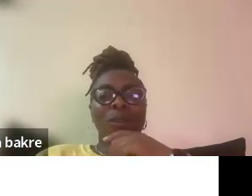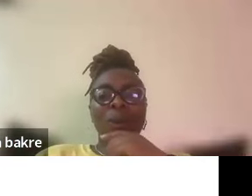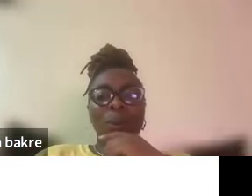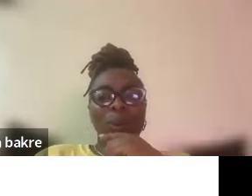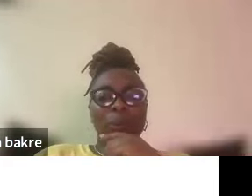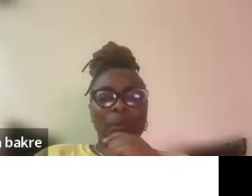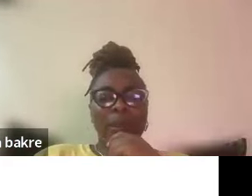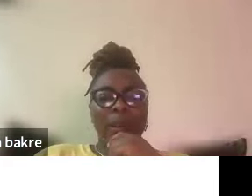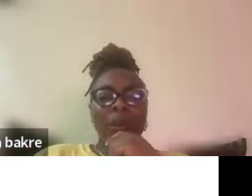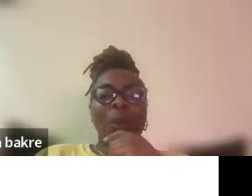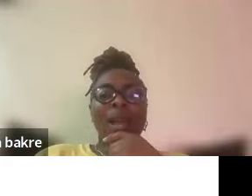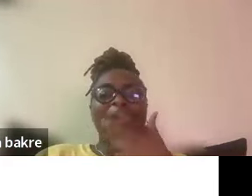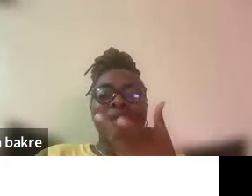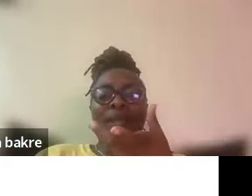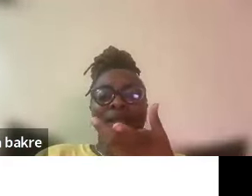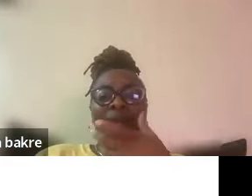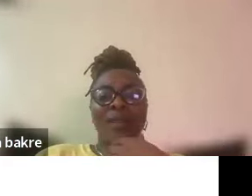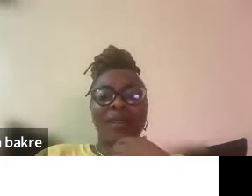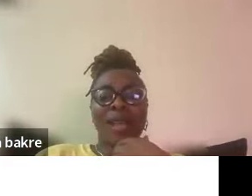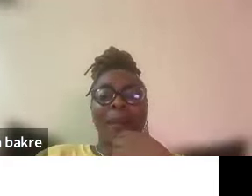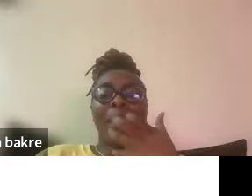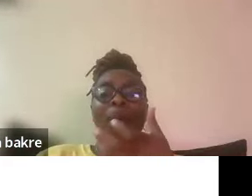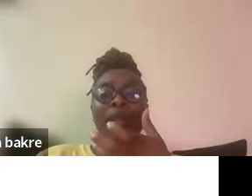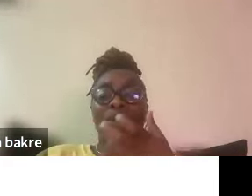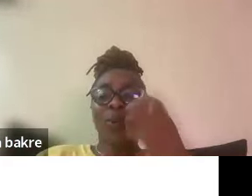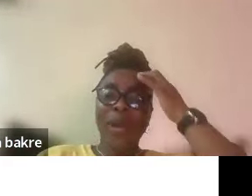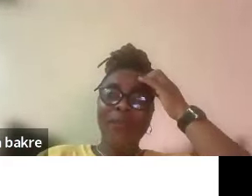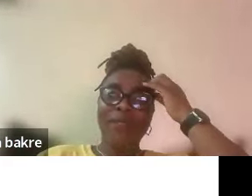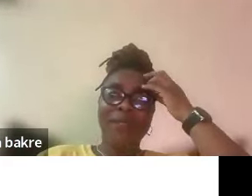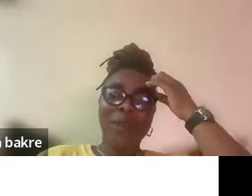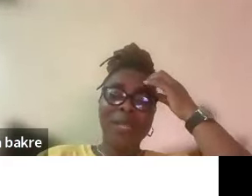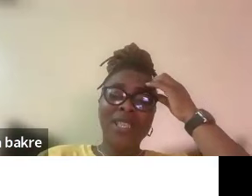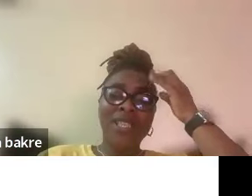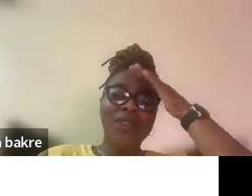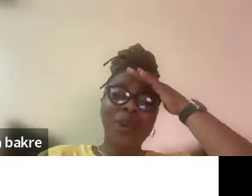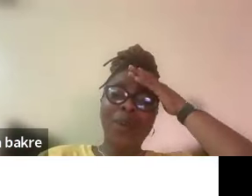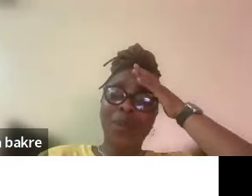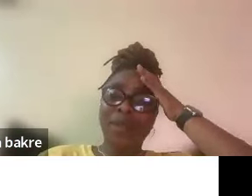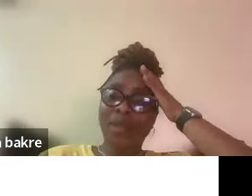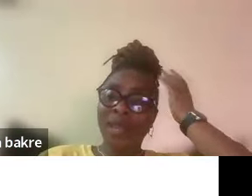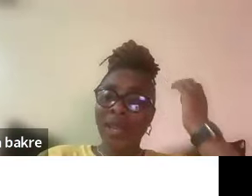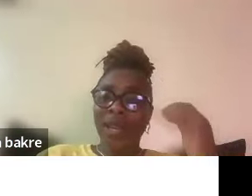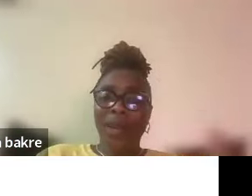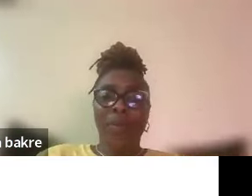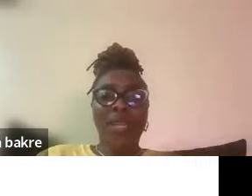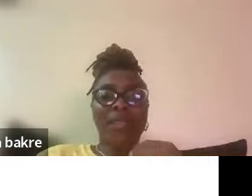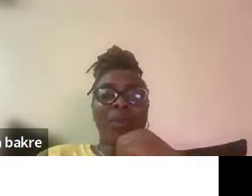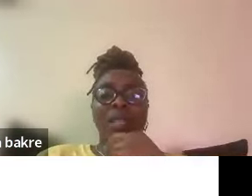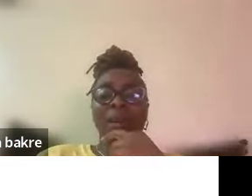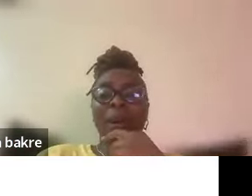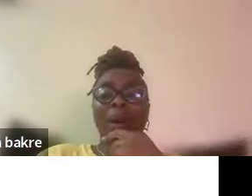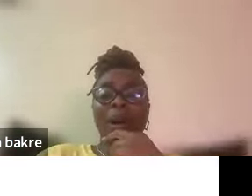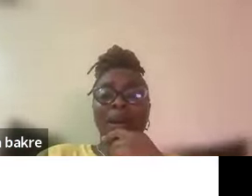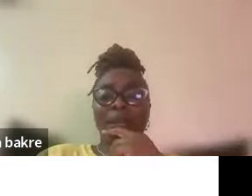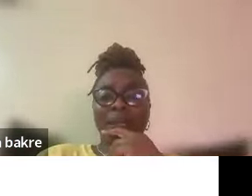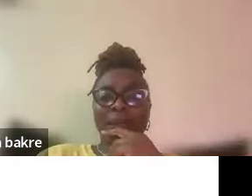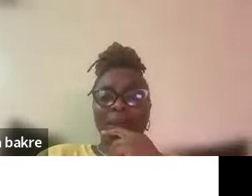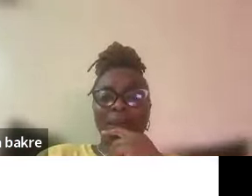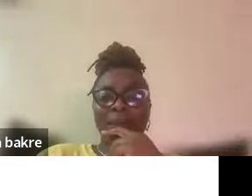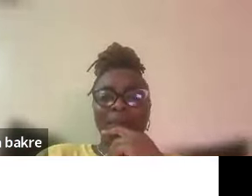sola bakre: So why did empowered to thrive development initiative come up with this project called empower her ability?